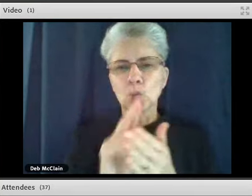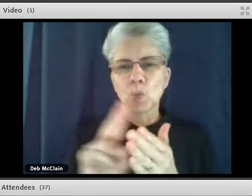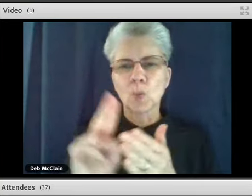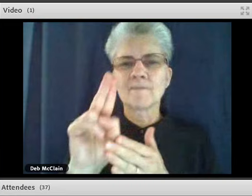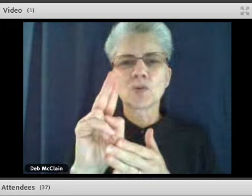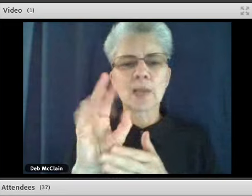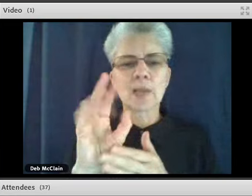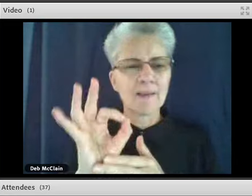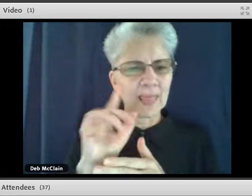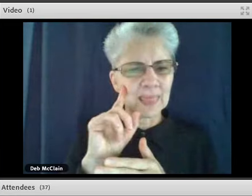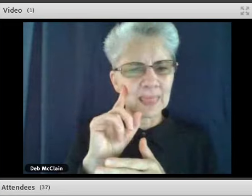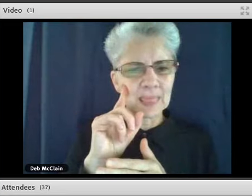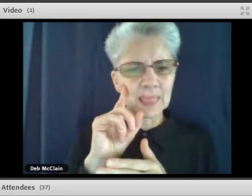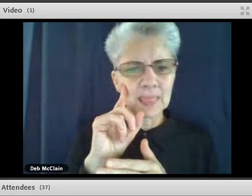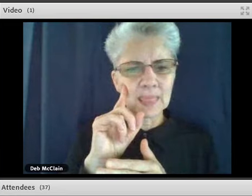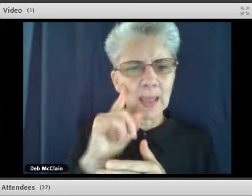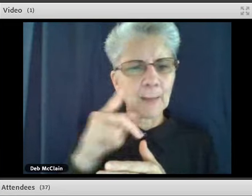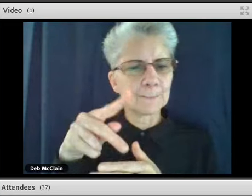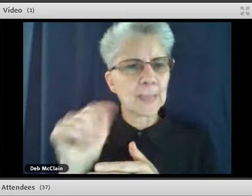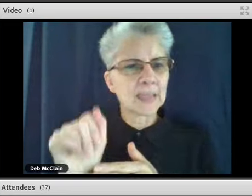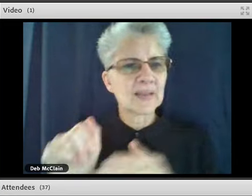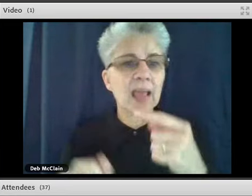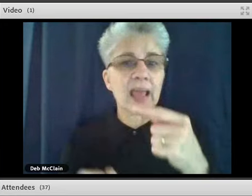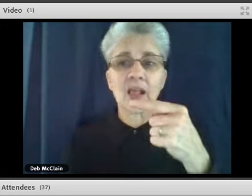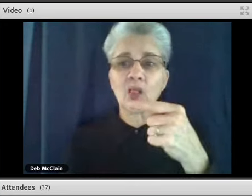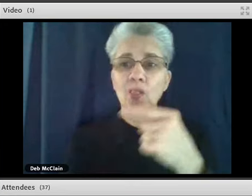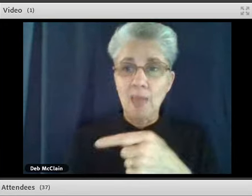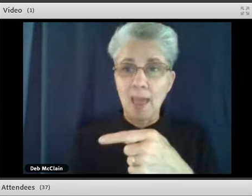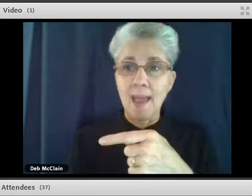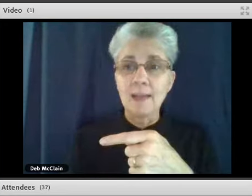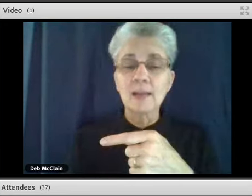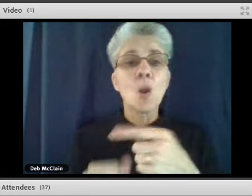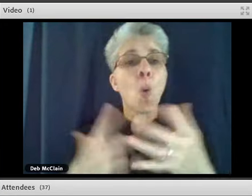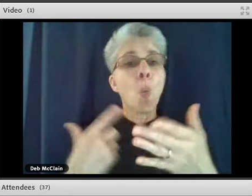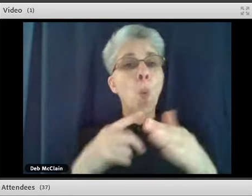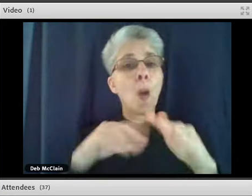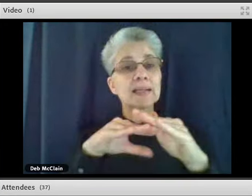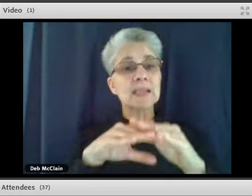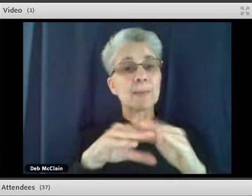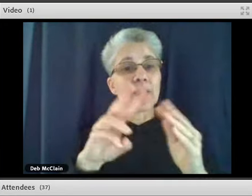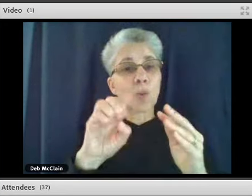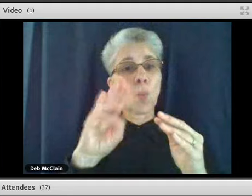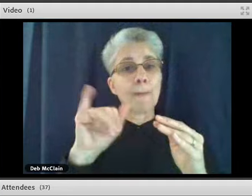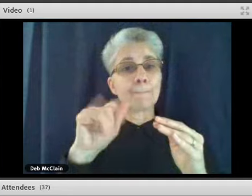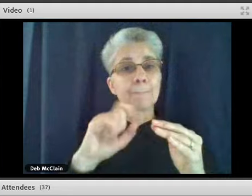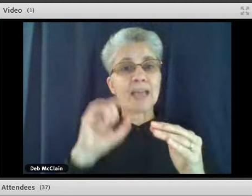...University of, I think, Pennsylvania. But this is just kind of what an accessible webpage